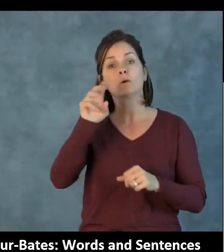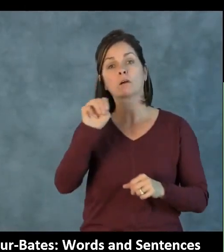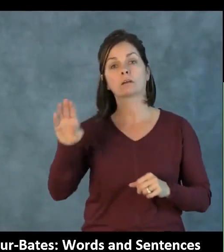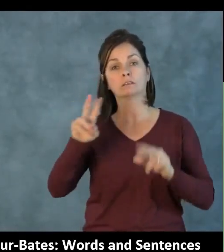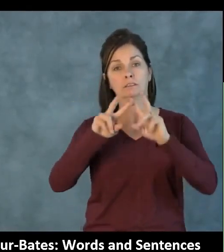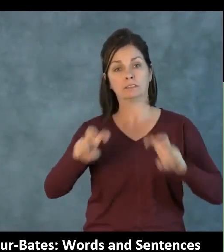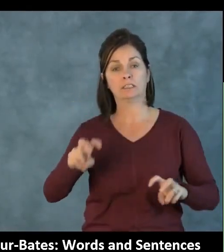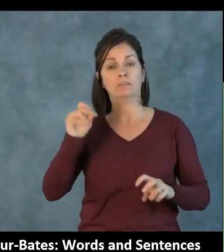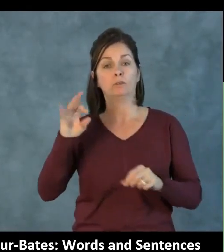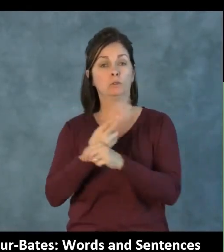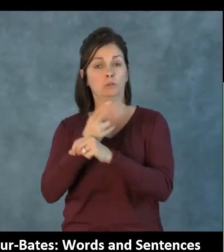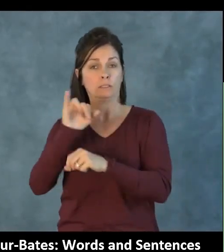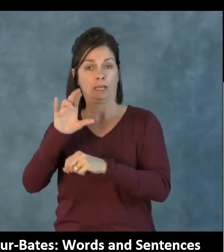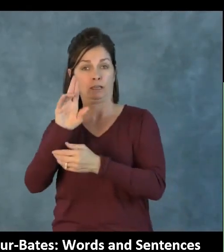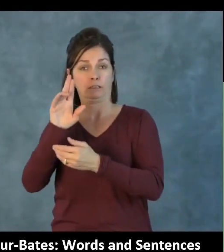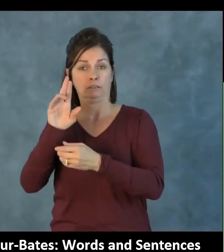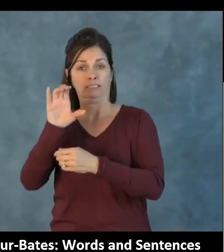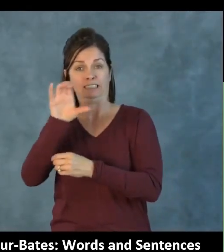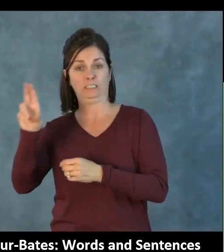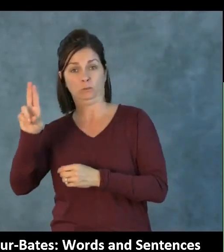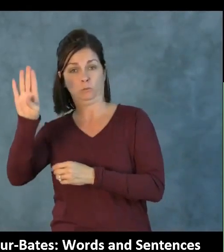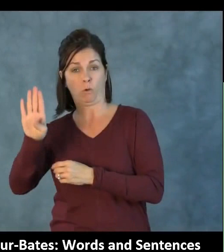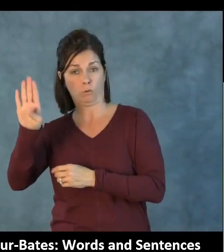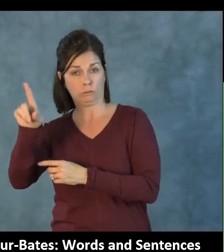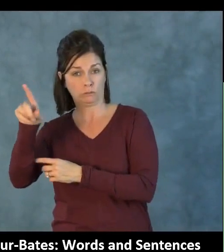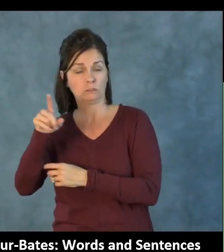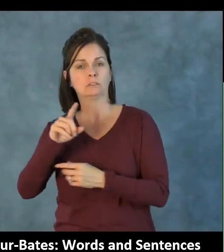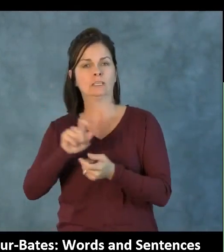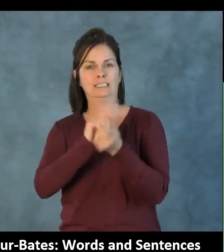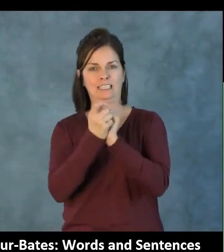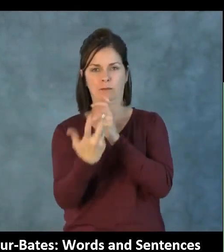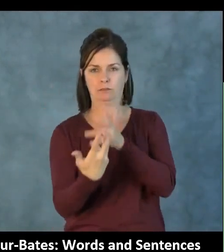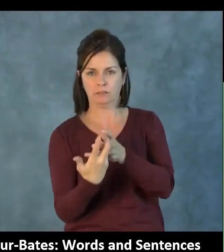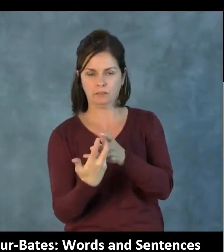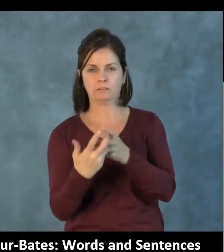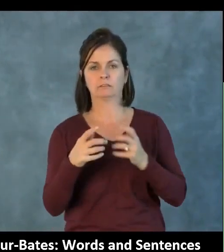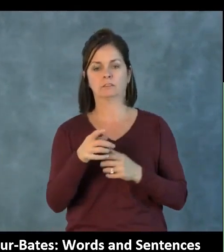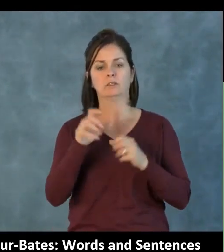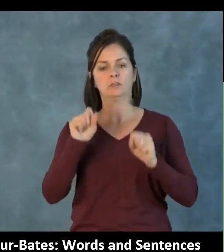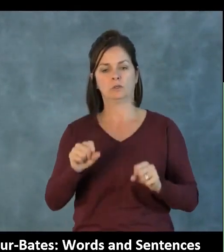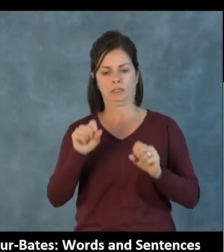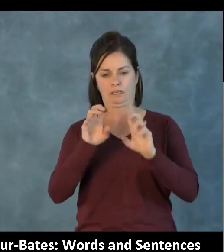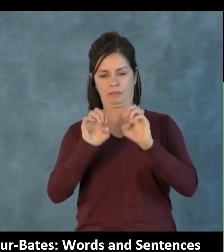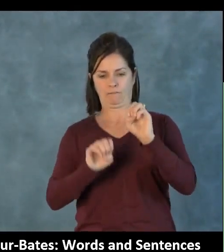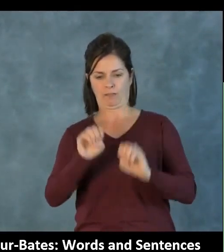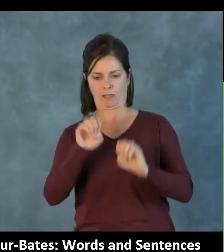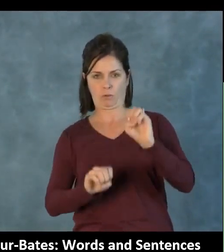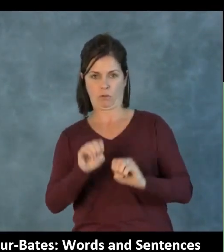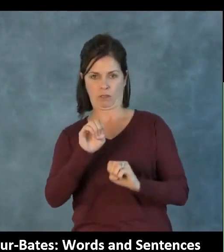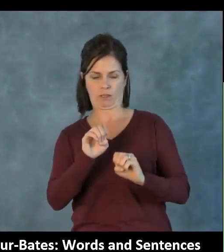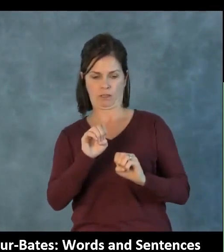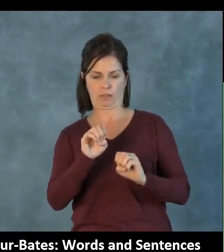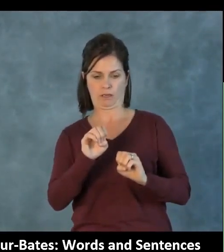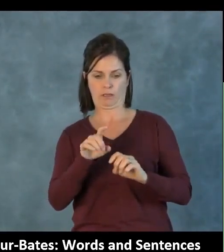the CU Adapted Version, is that you can evaluate the kind of communication that the child is using